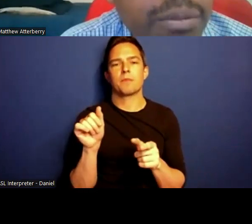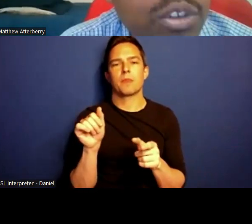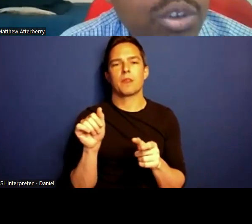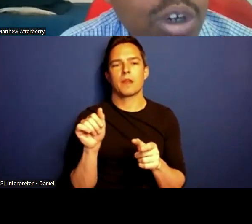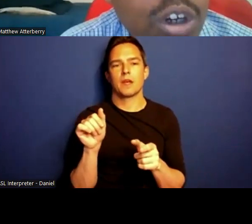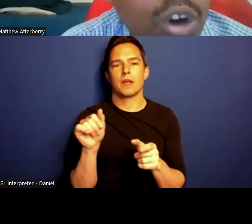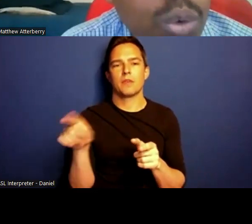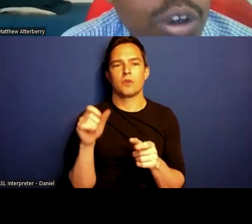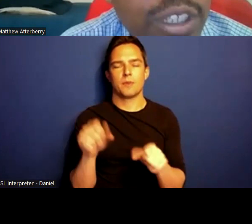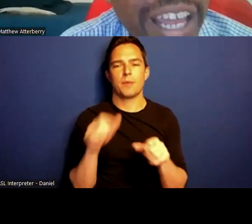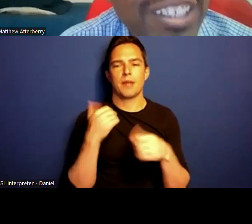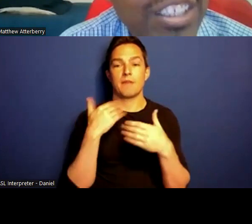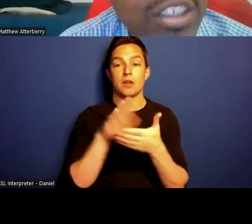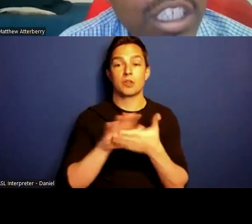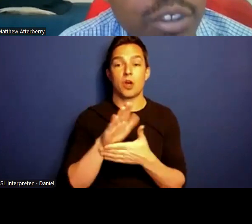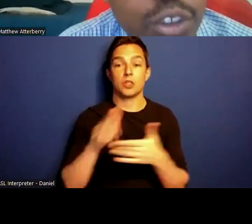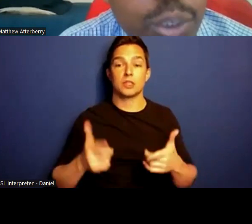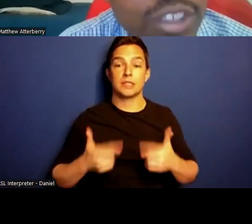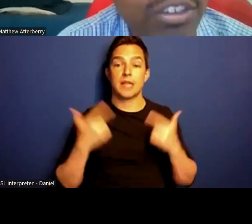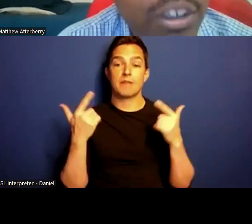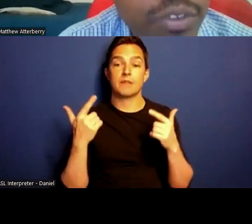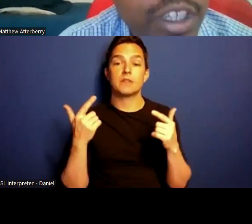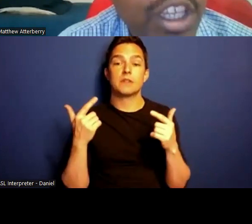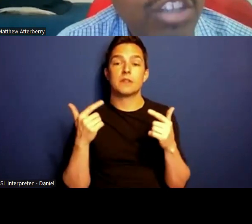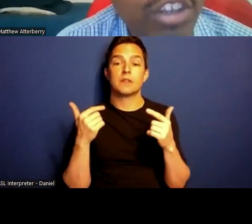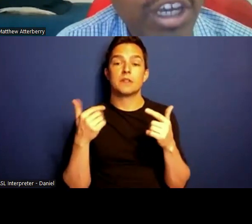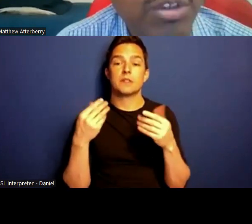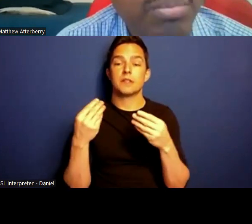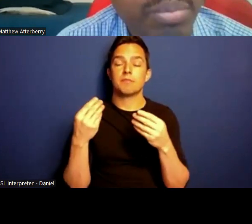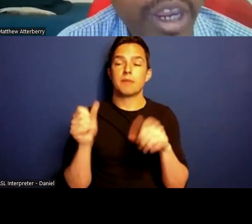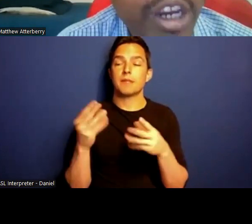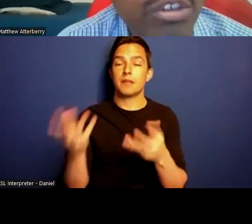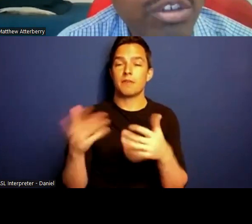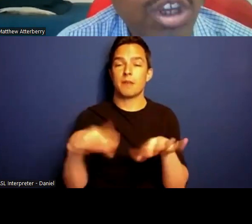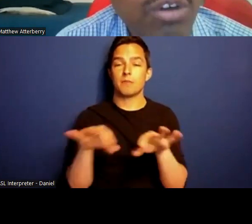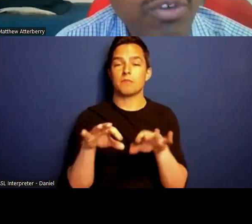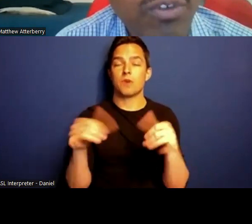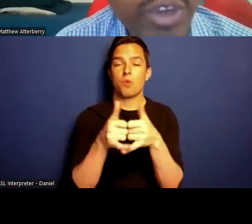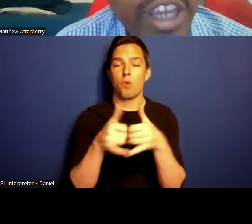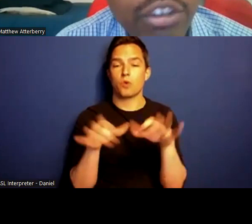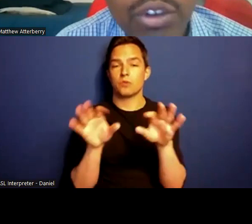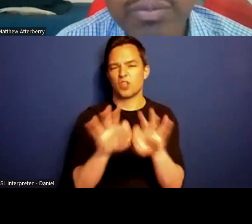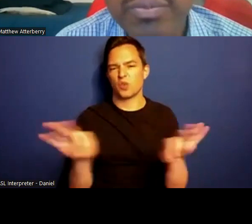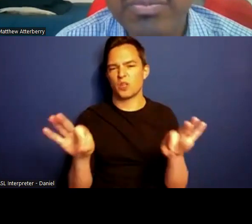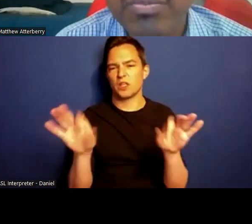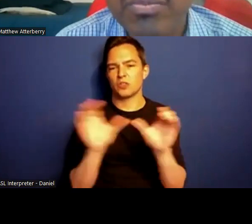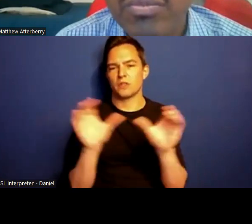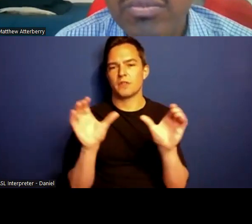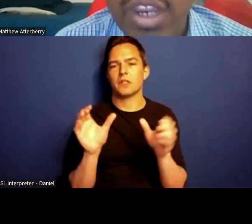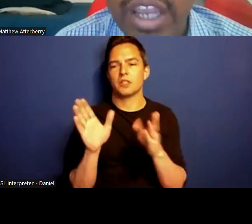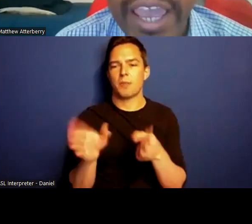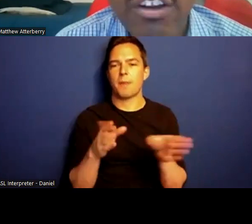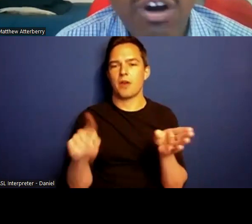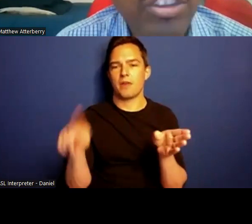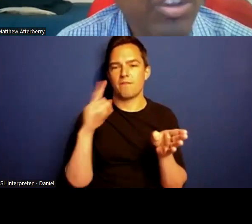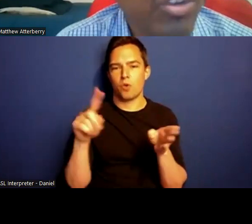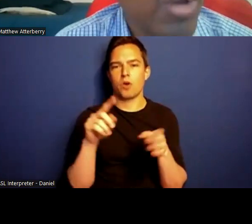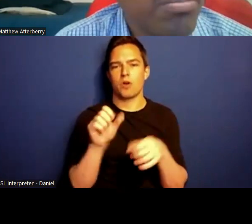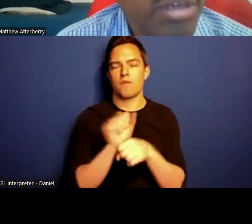able to award, like, an even degree or certificate to help them prepare for vocational. And also,